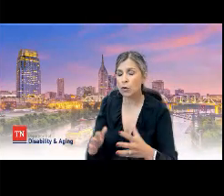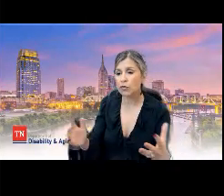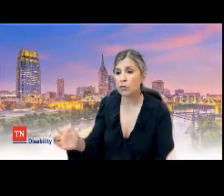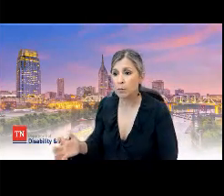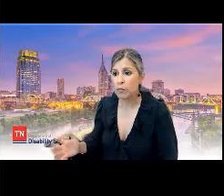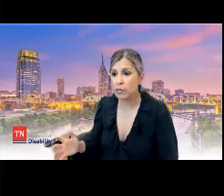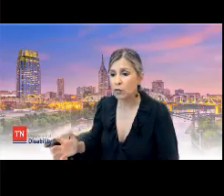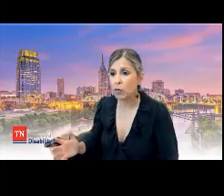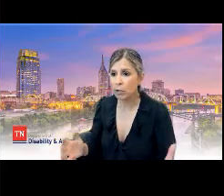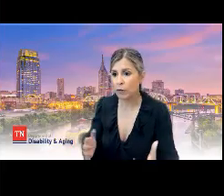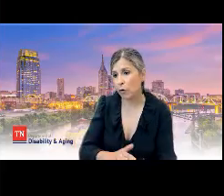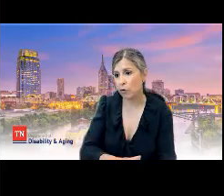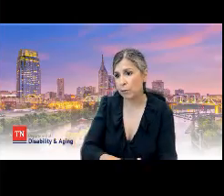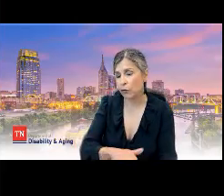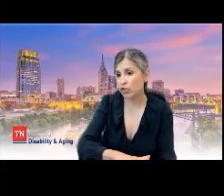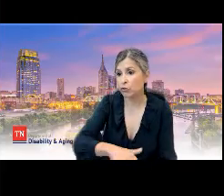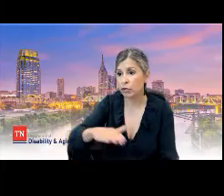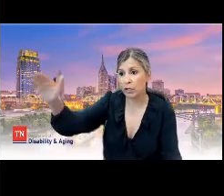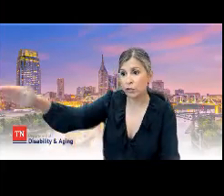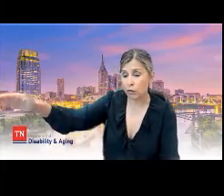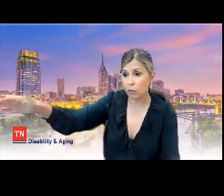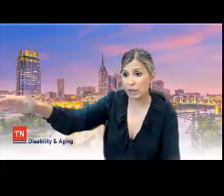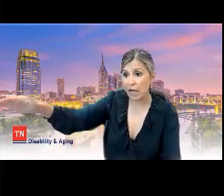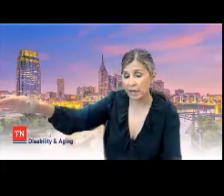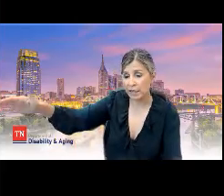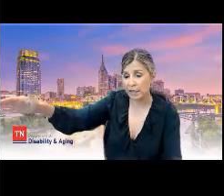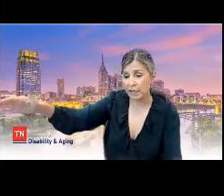So those are the those are all of our programs for children and adults with IDD.